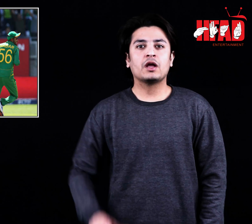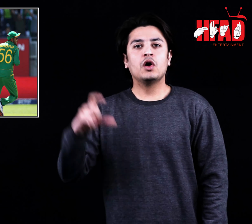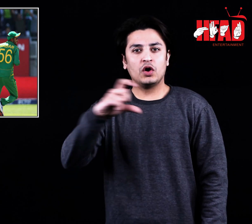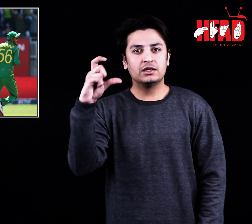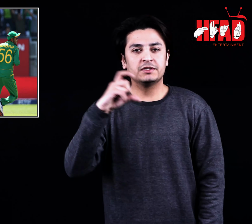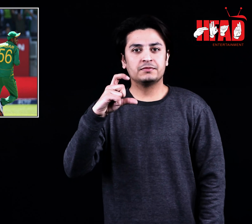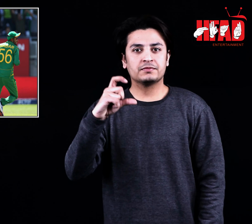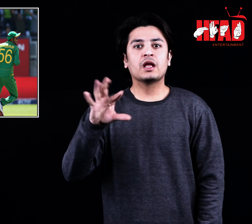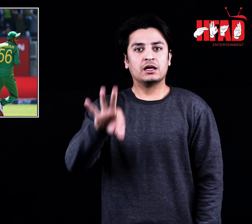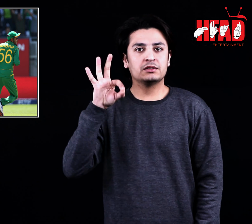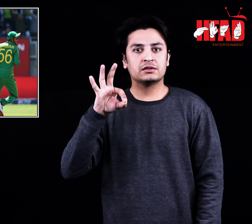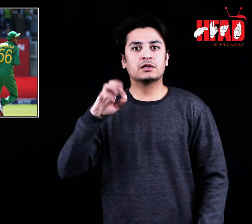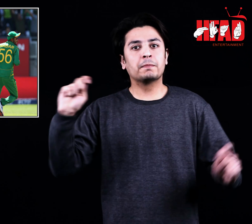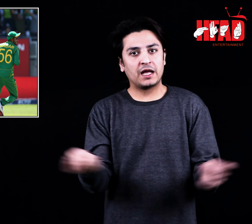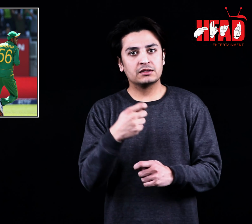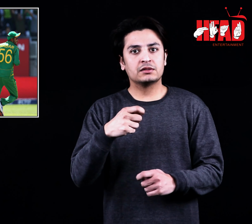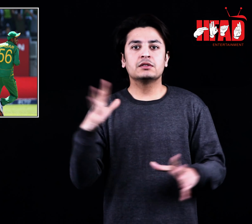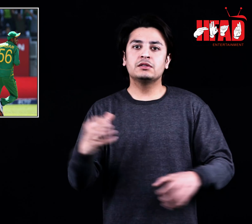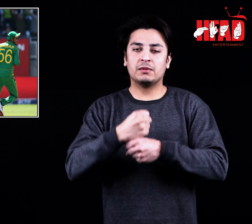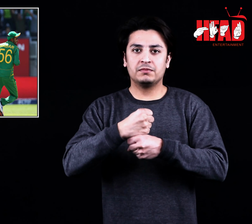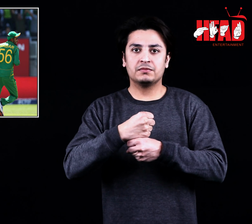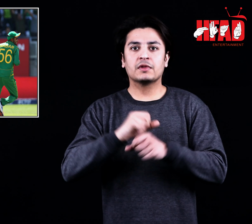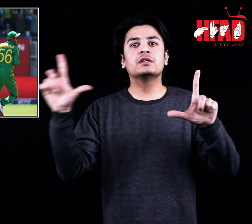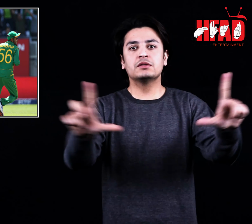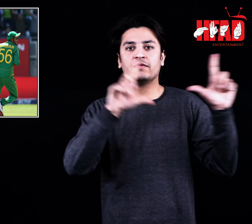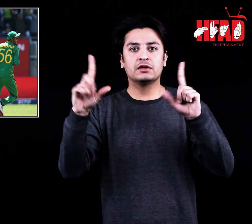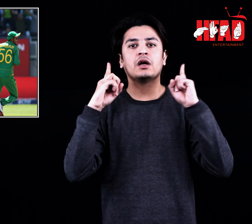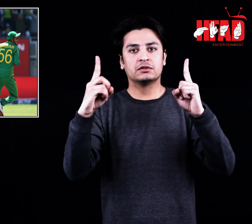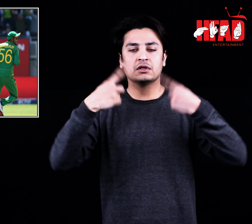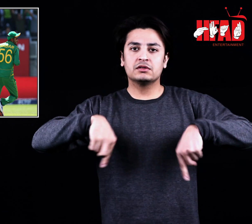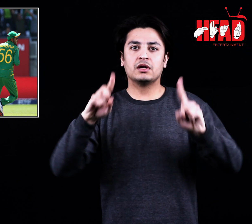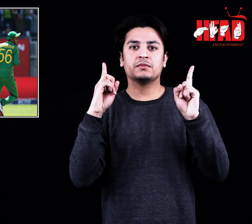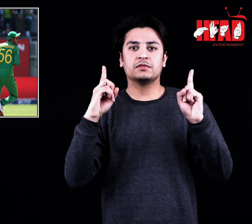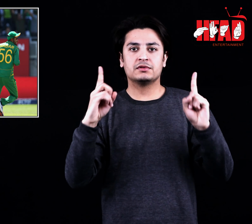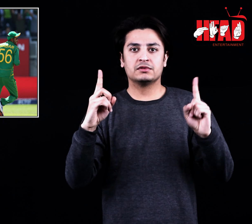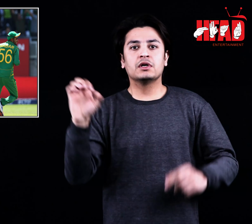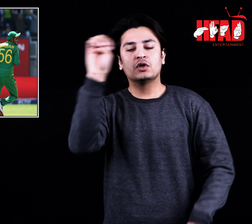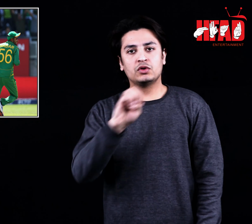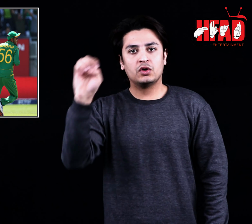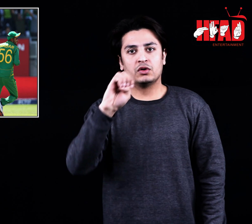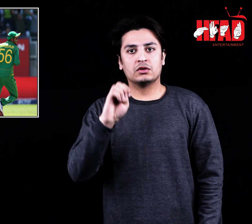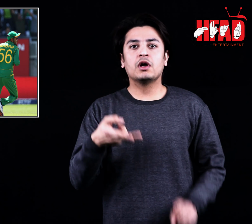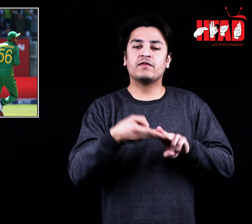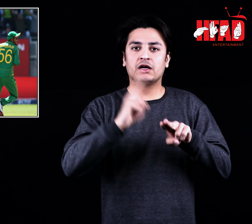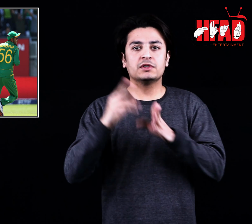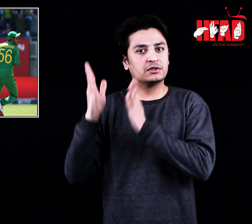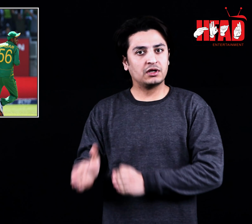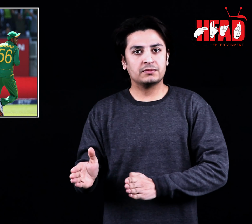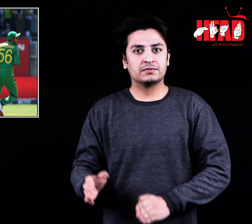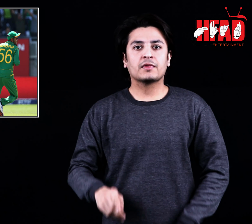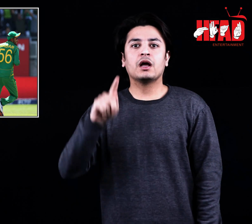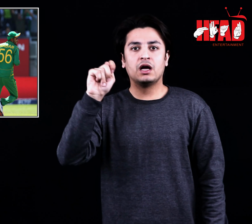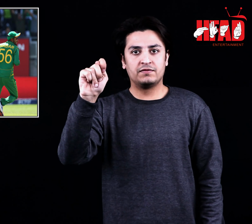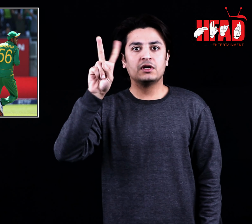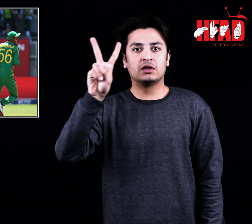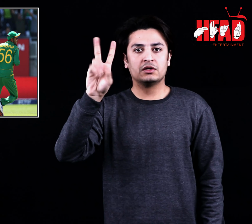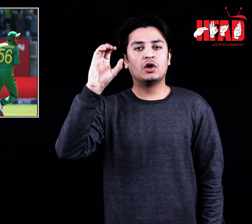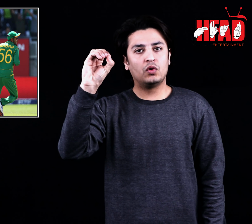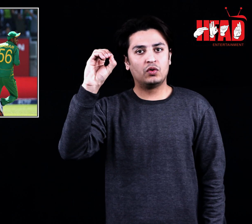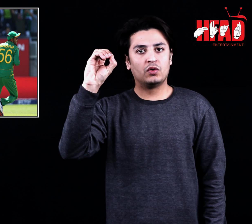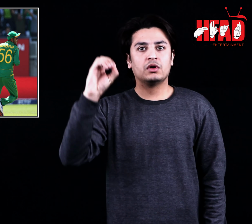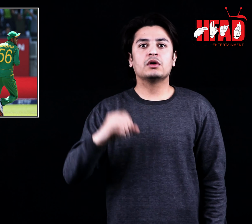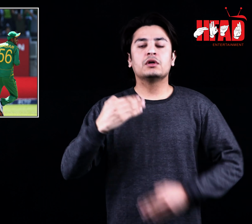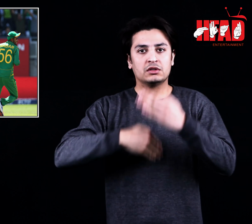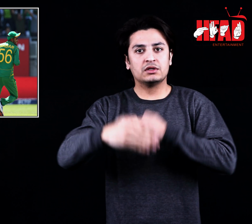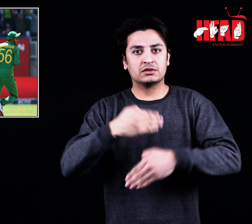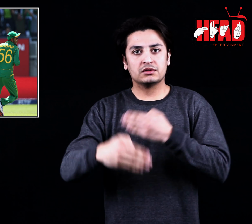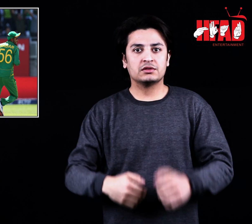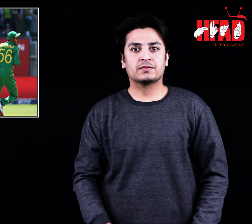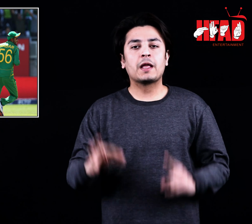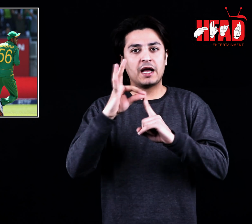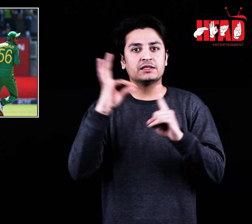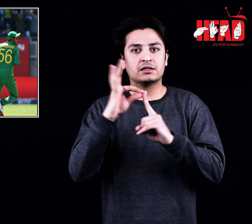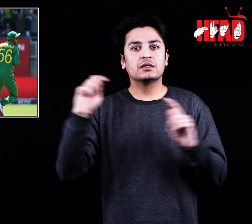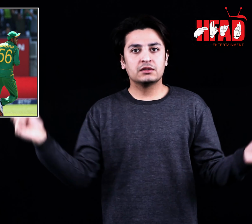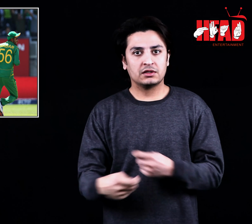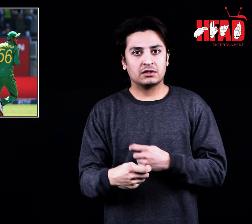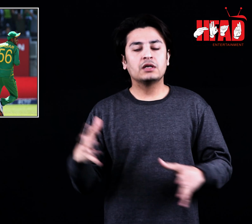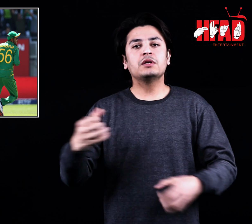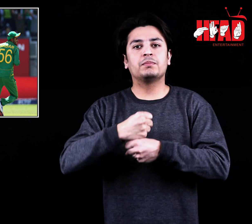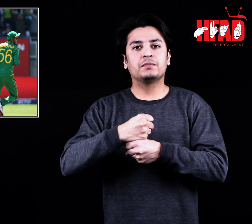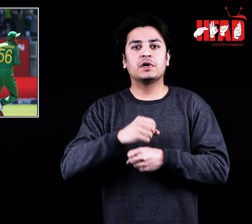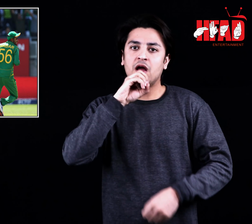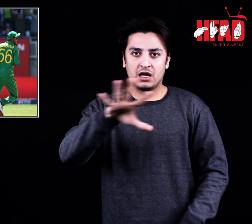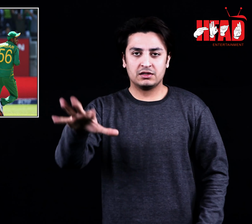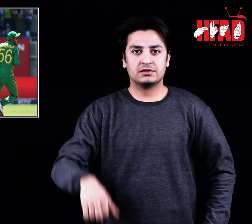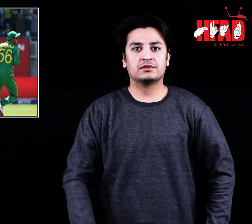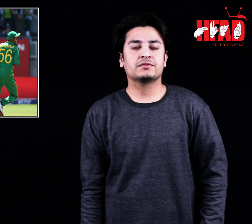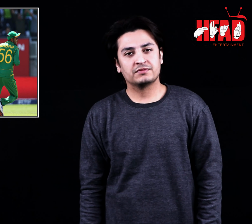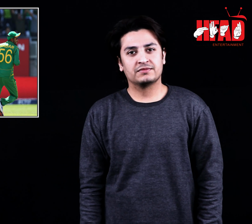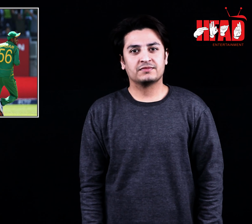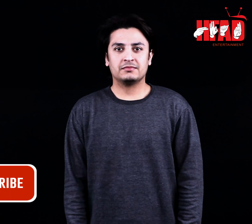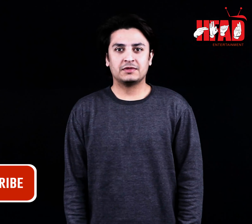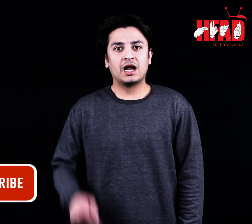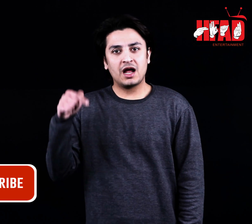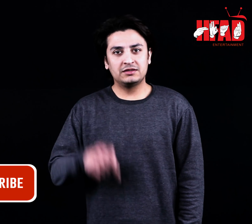The chairman selection committee has announced the national squad for the T20 series against South Africa in a press conference